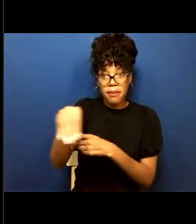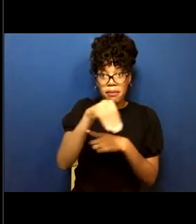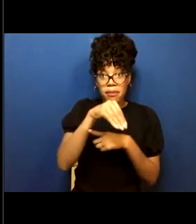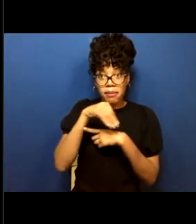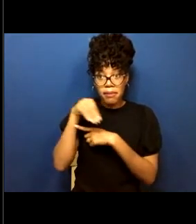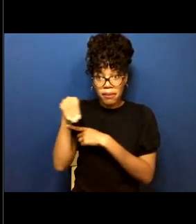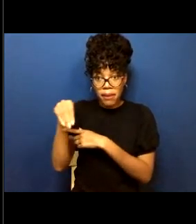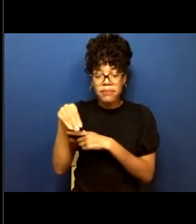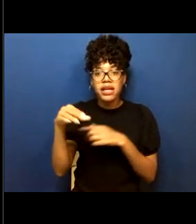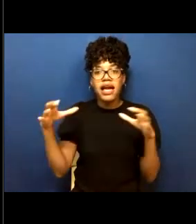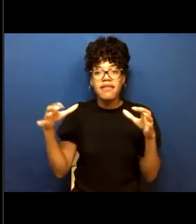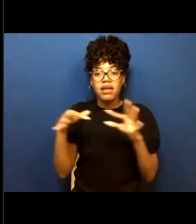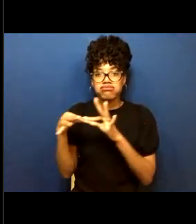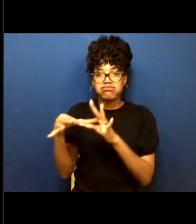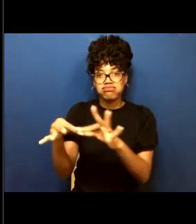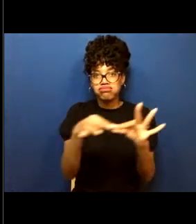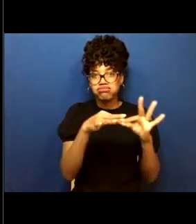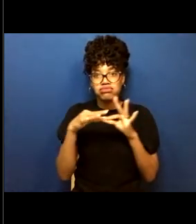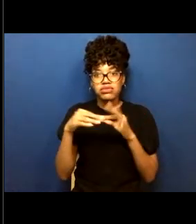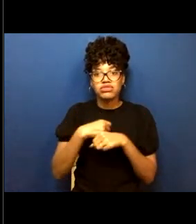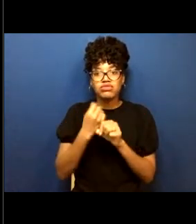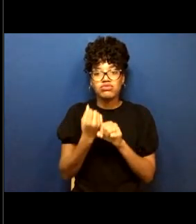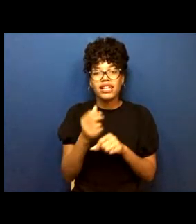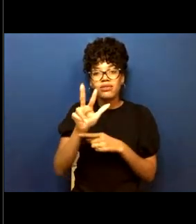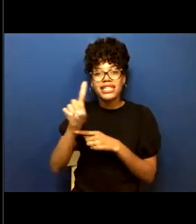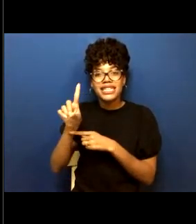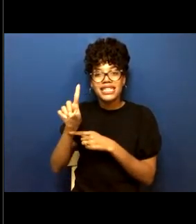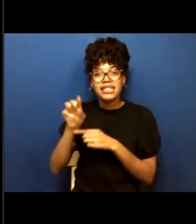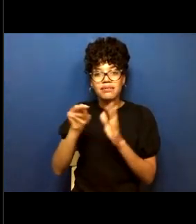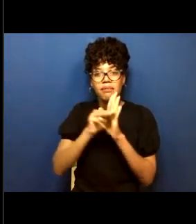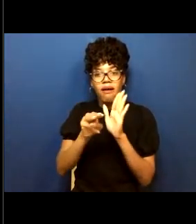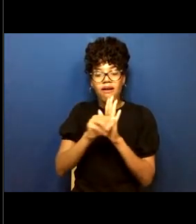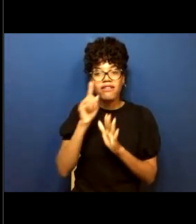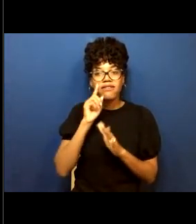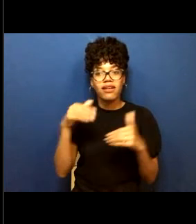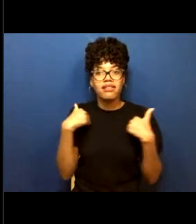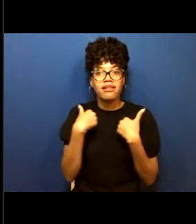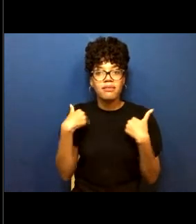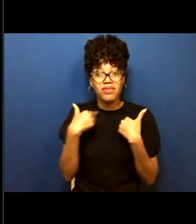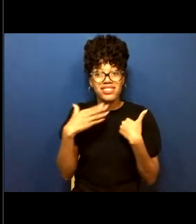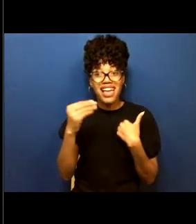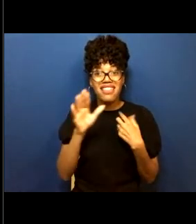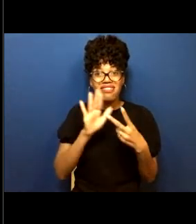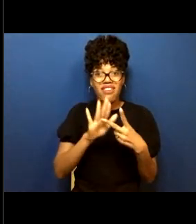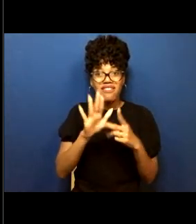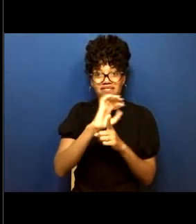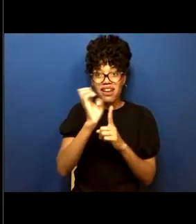to develop these 3D models of the environment and of the animals. So, as we zoom in we're circling there